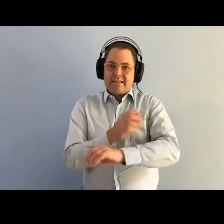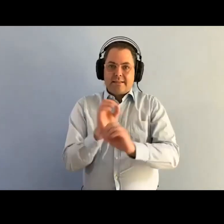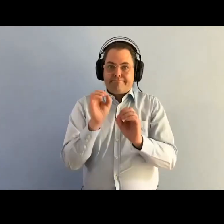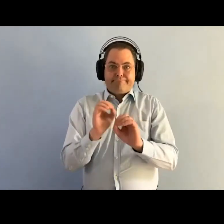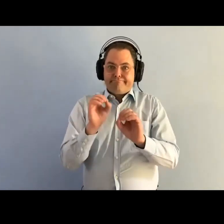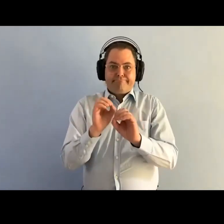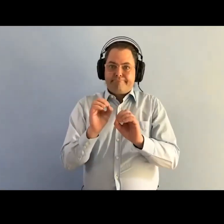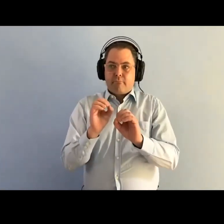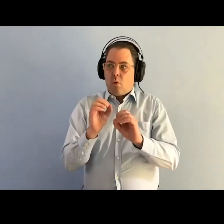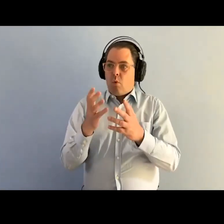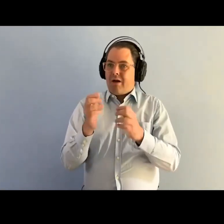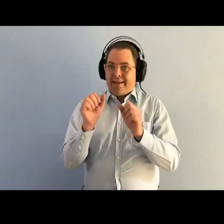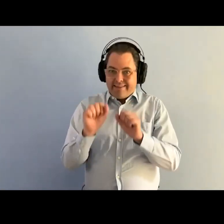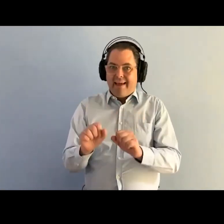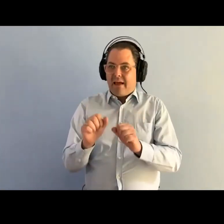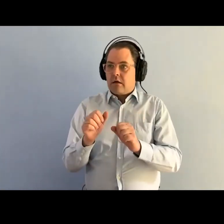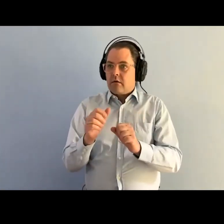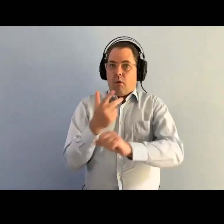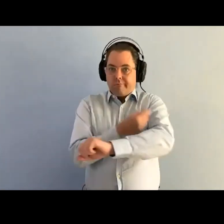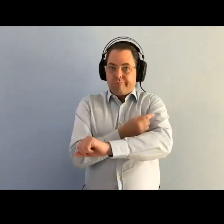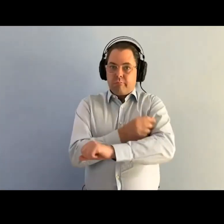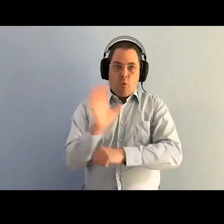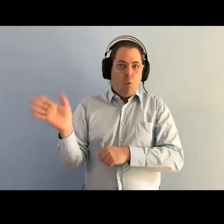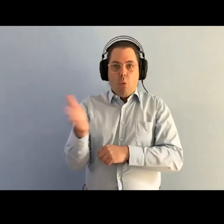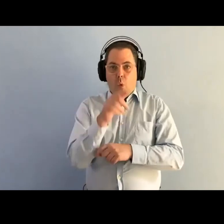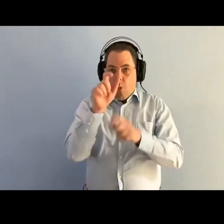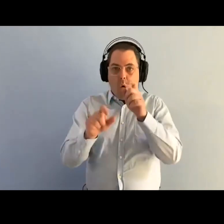So it's very overrepresented, and not all of the countries have